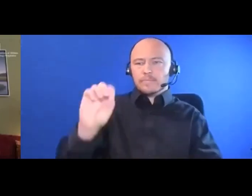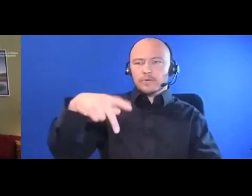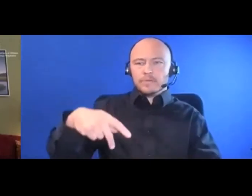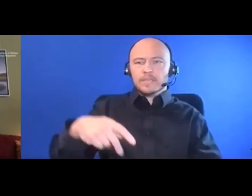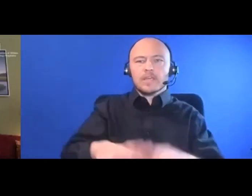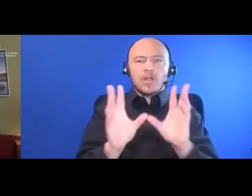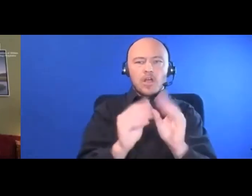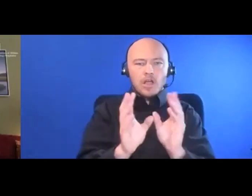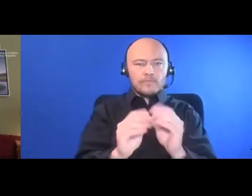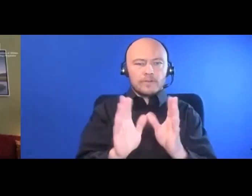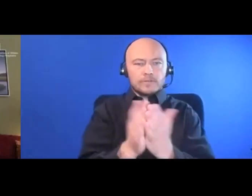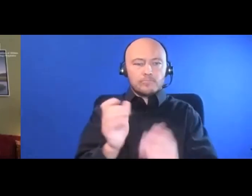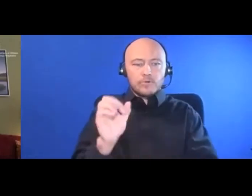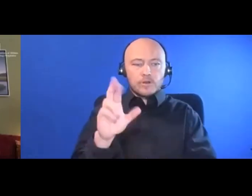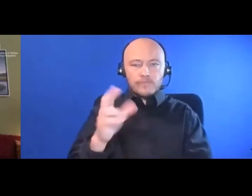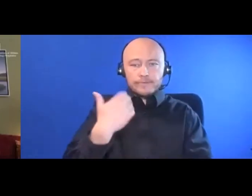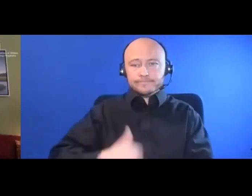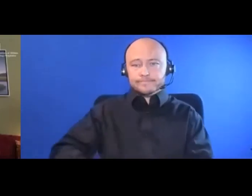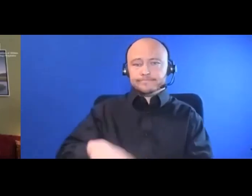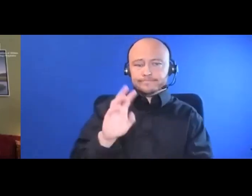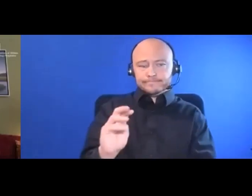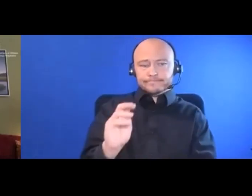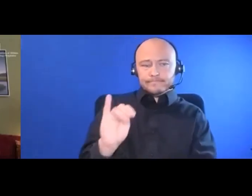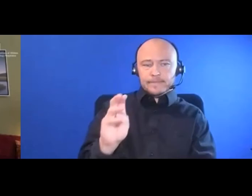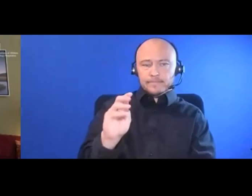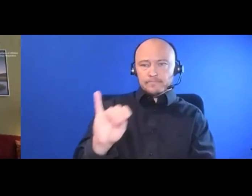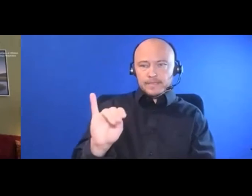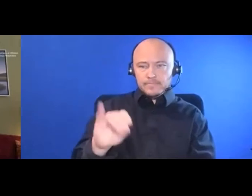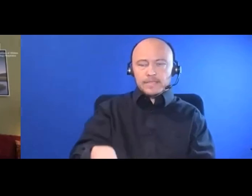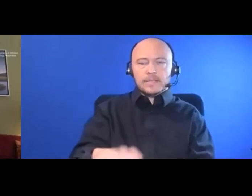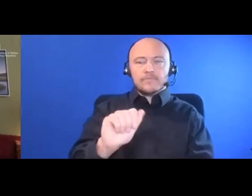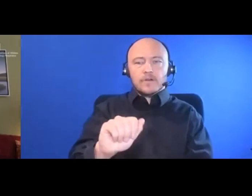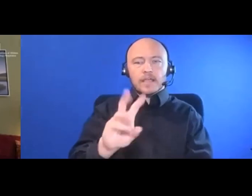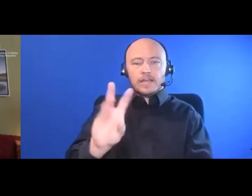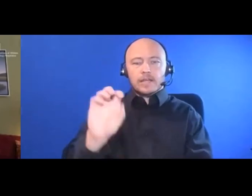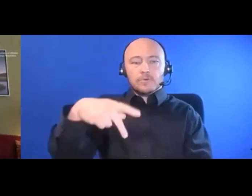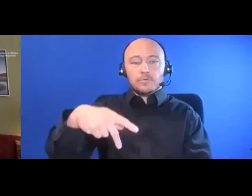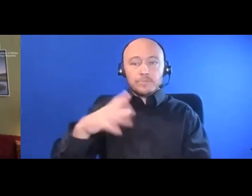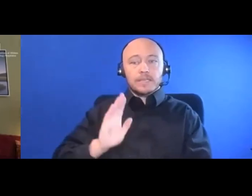I am Mimi Herman, vice chair of the AWP Board of directors. For accessibility,